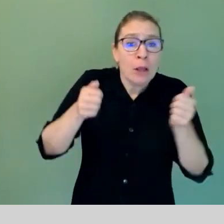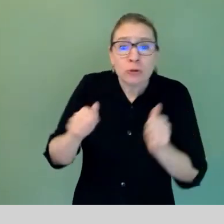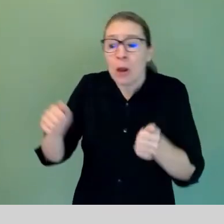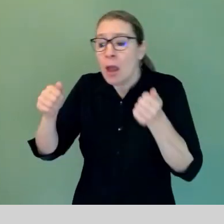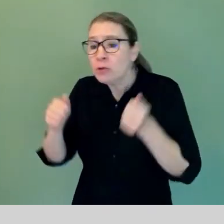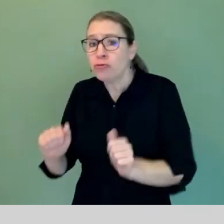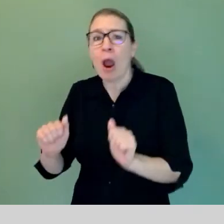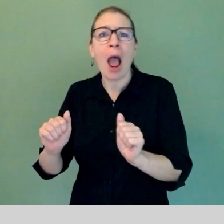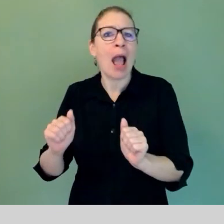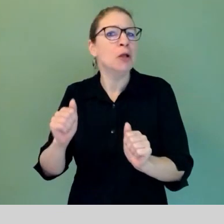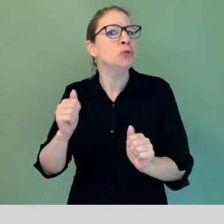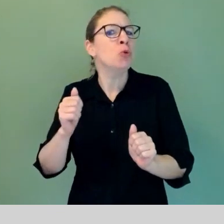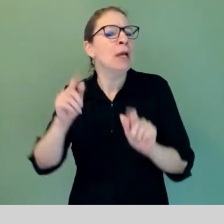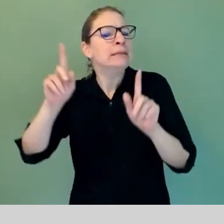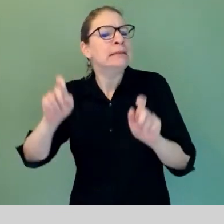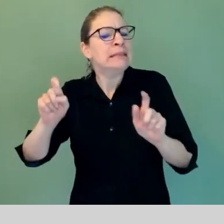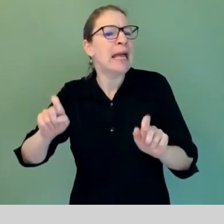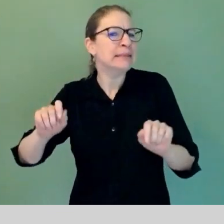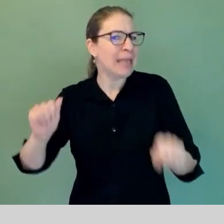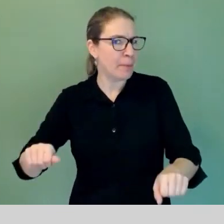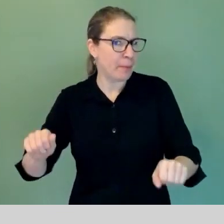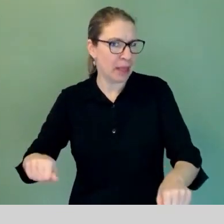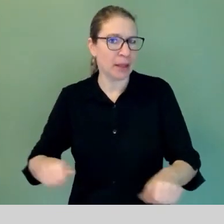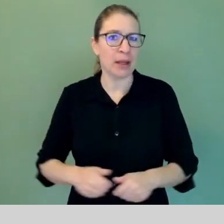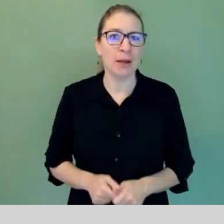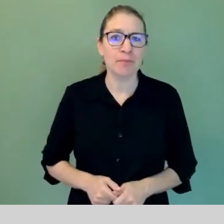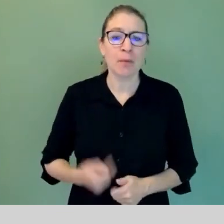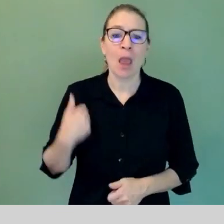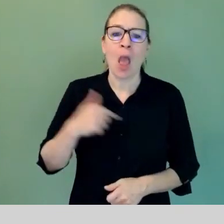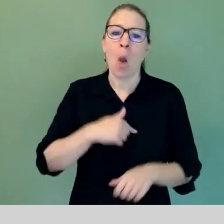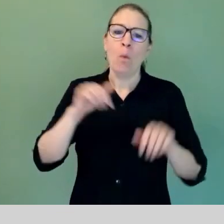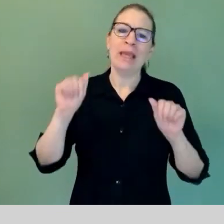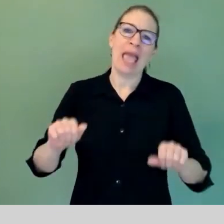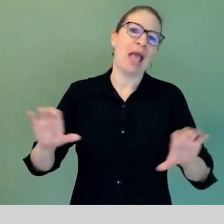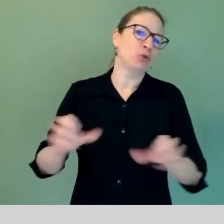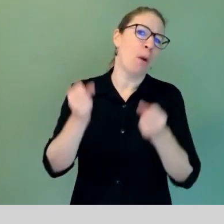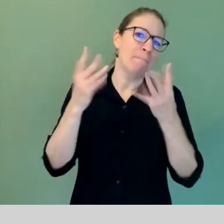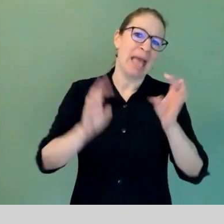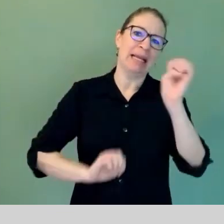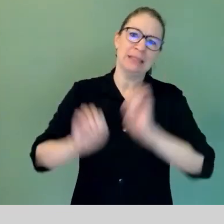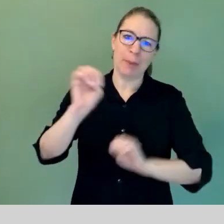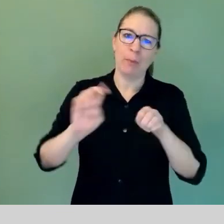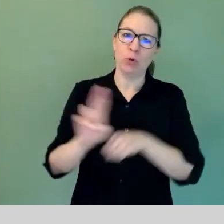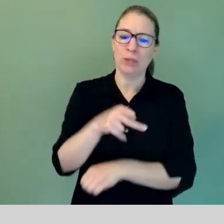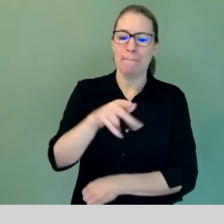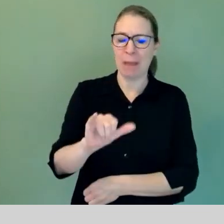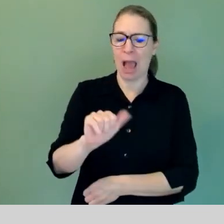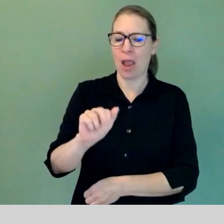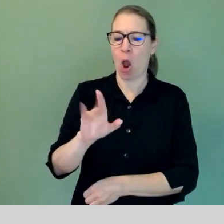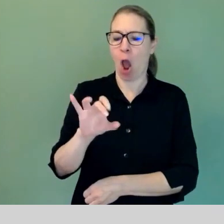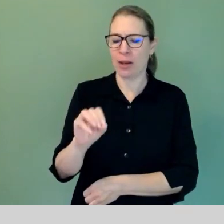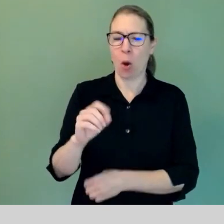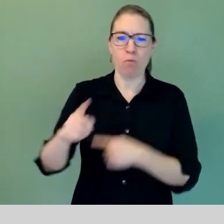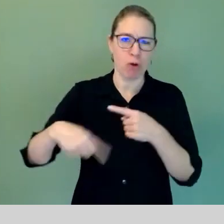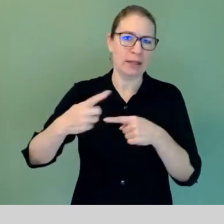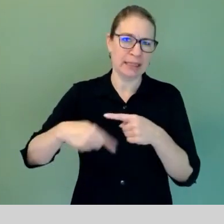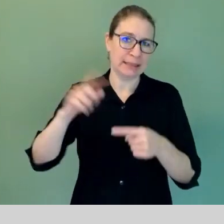for a showing of the capability. We can do all of these experiments using PI Audio Processing Library.